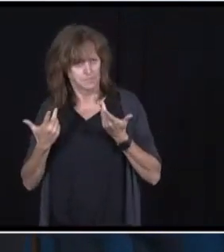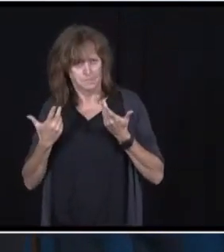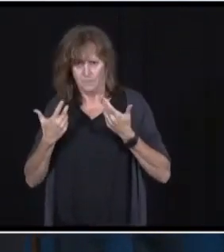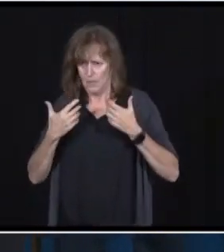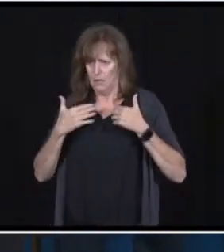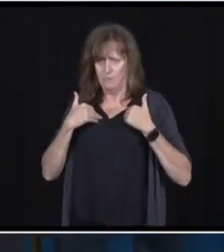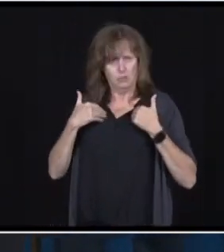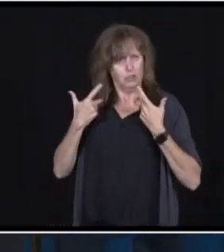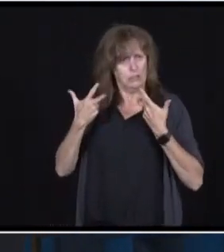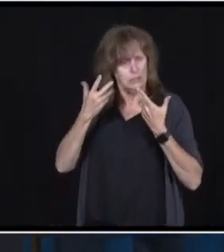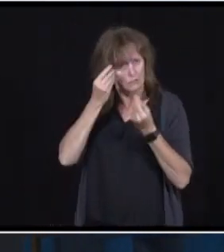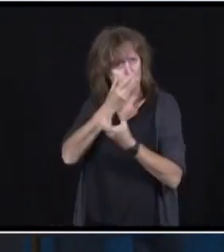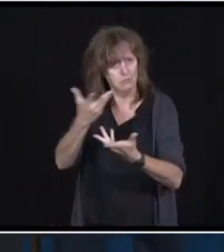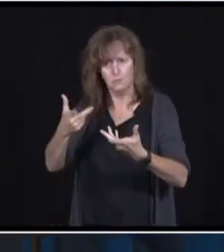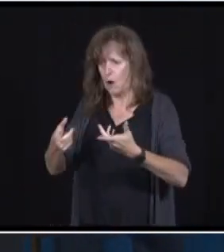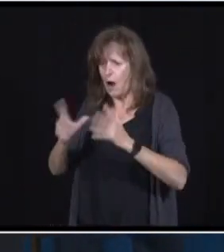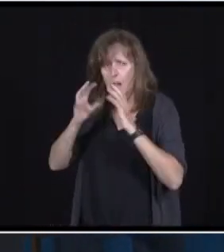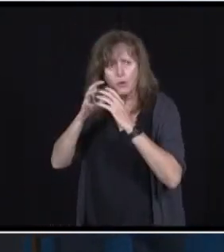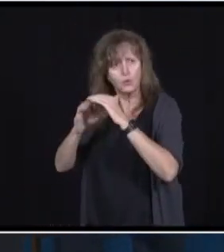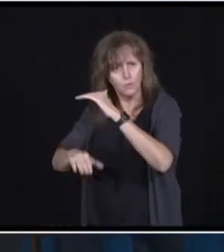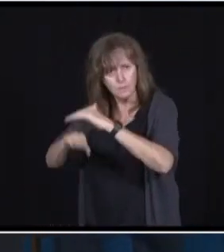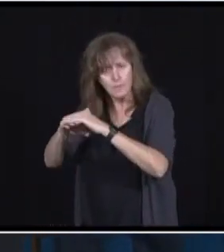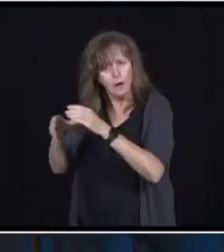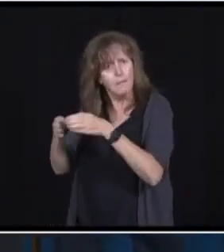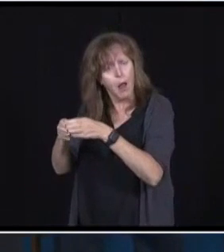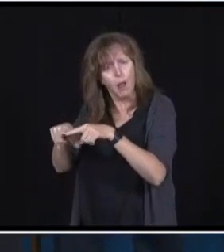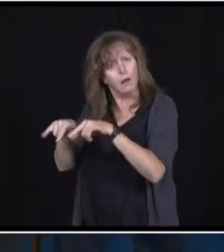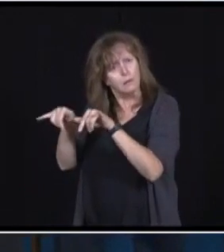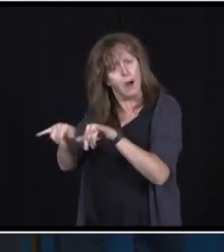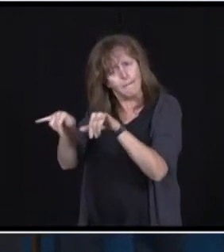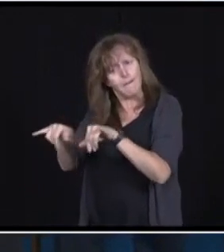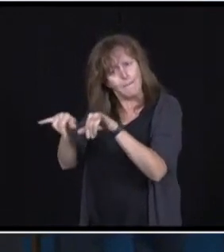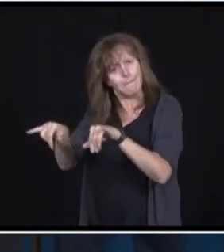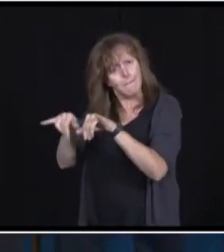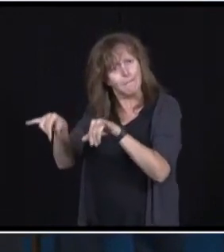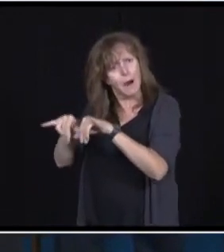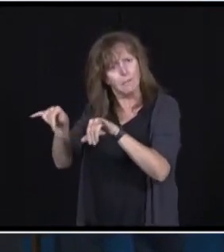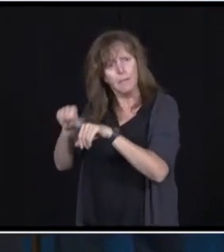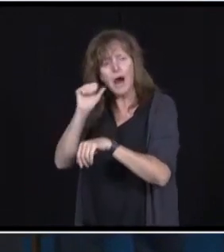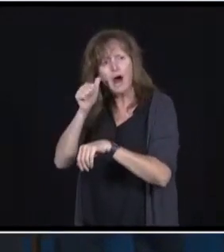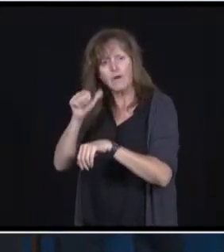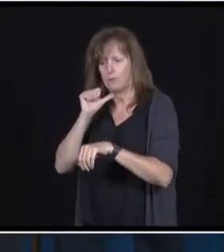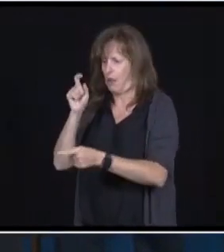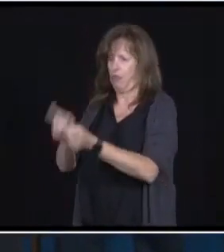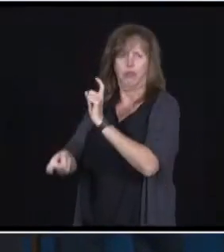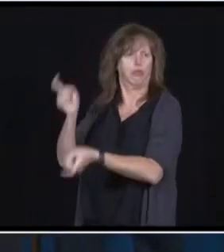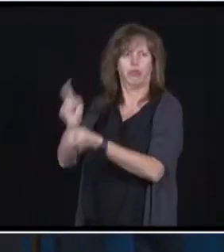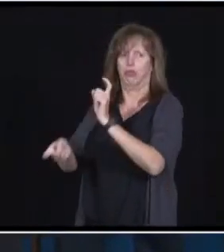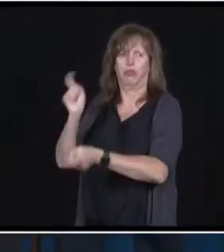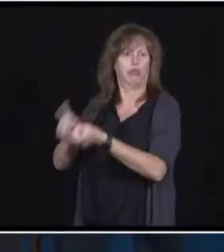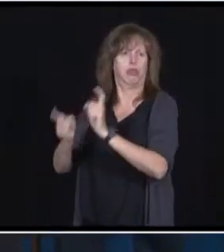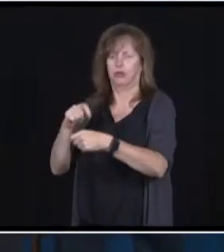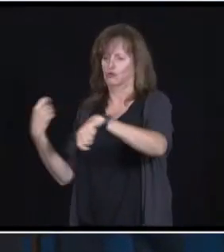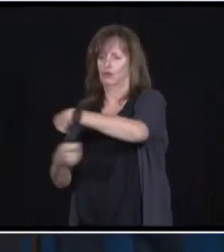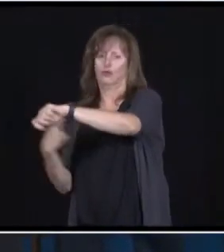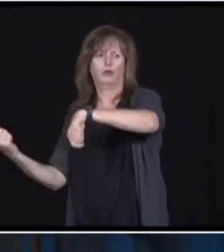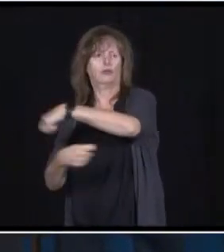themselves or before the children before they go to school, to undertake rules and practices do not go to school, to stay out.